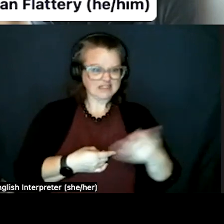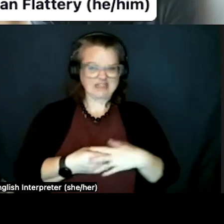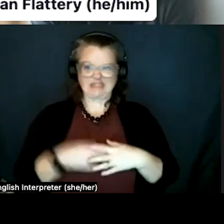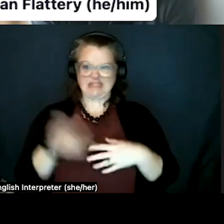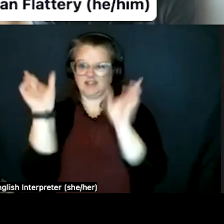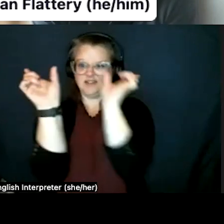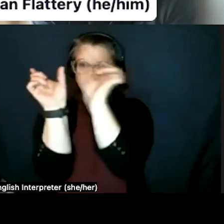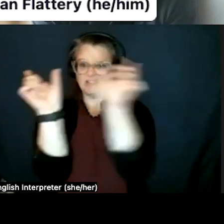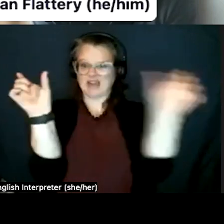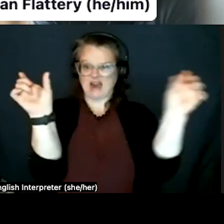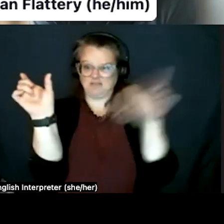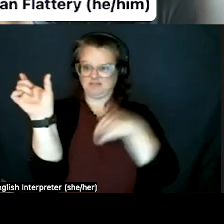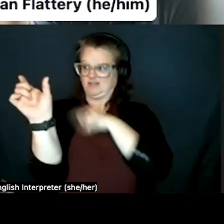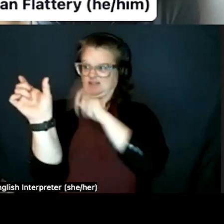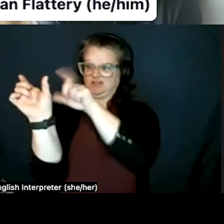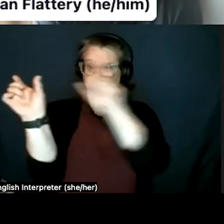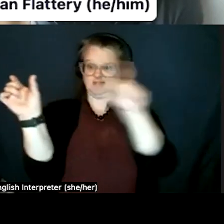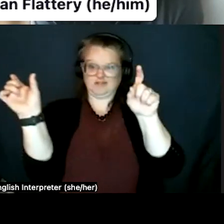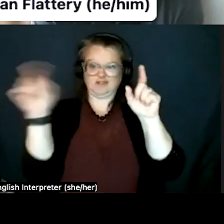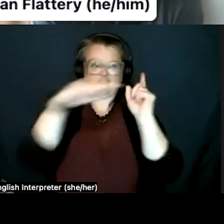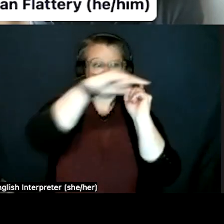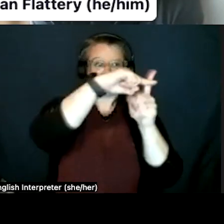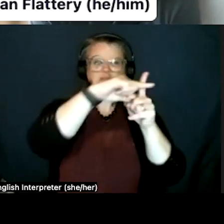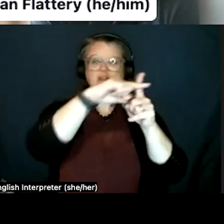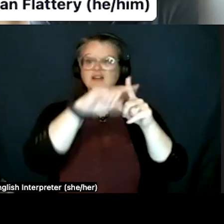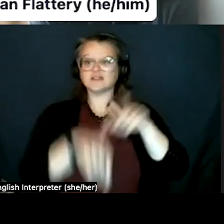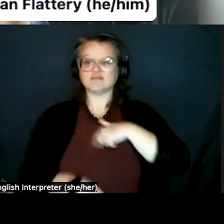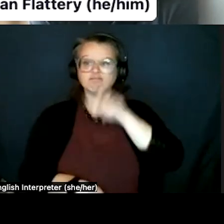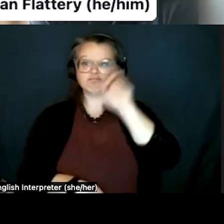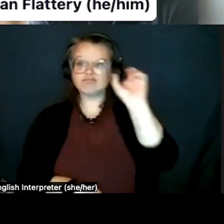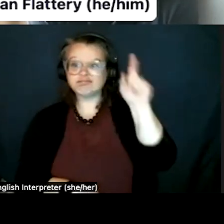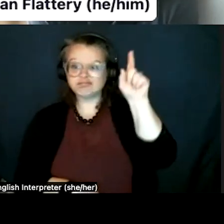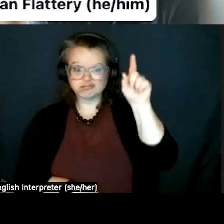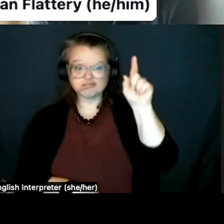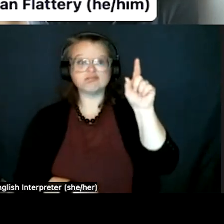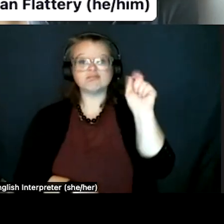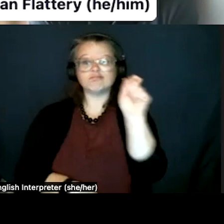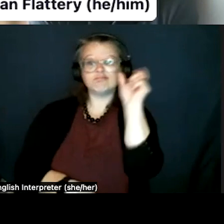you can click on the plus sign and it'll give you a window of available options that you can